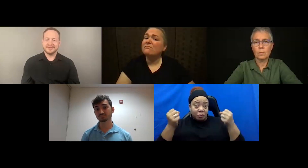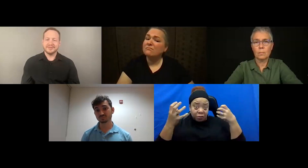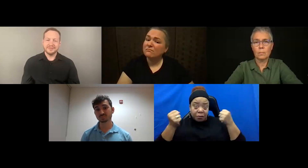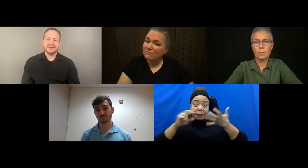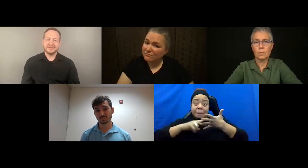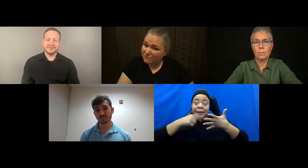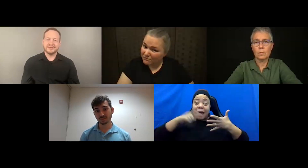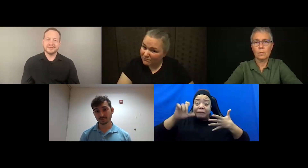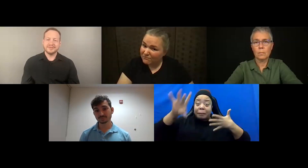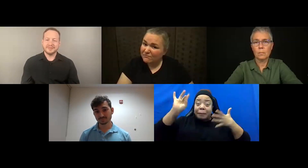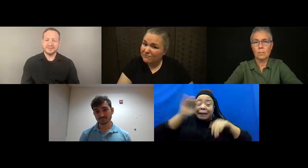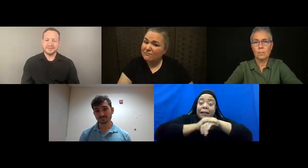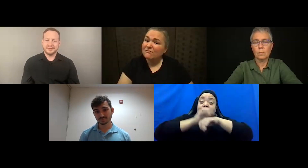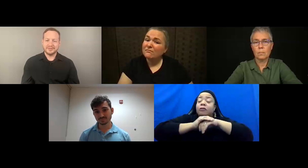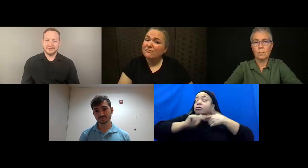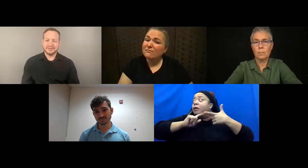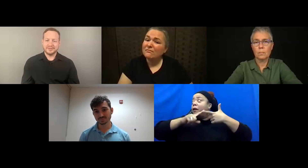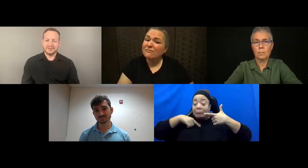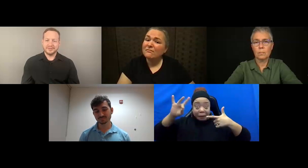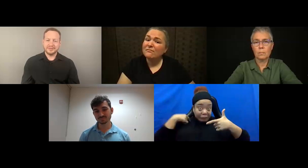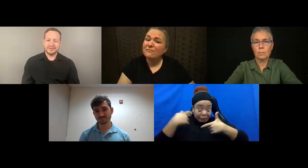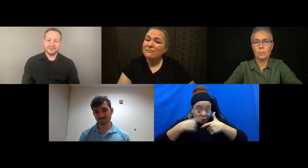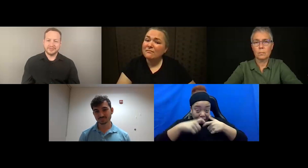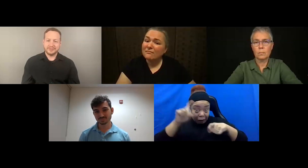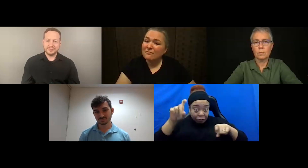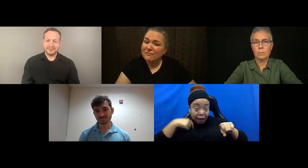choose from? Is that all accessible? Are they all Al? Are they signing all of that? Because typically in